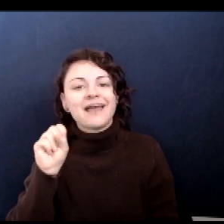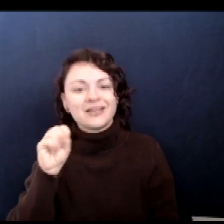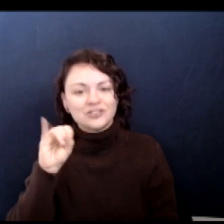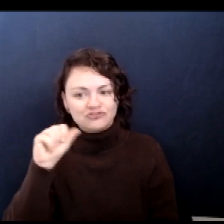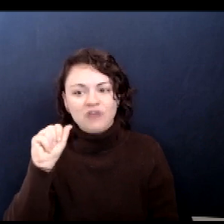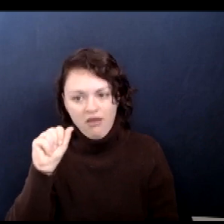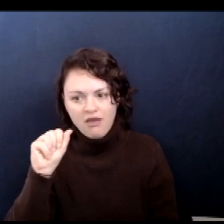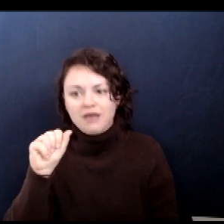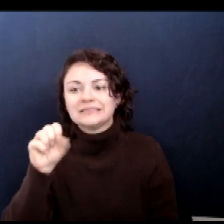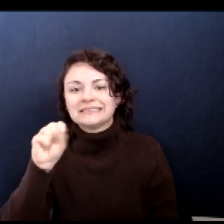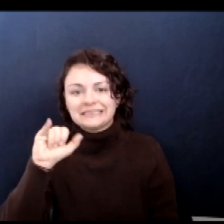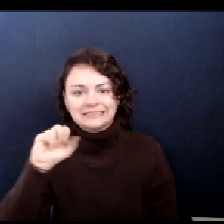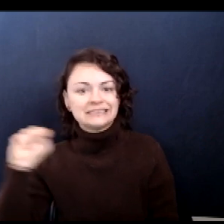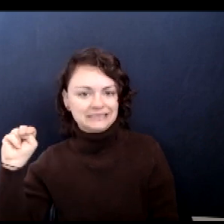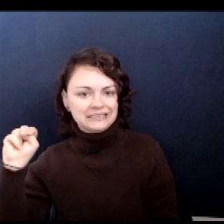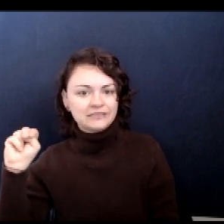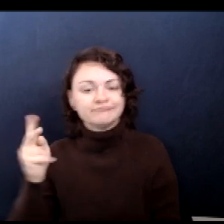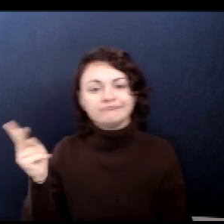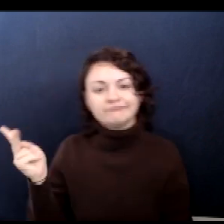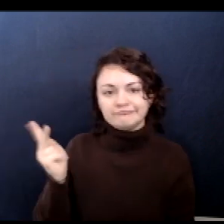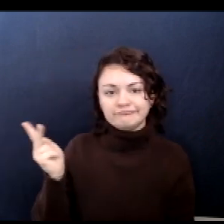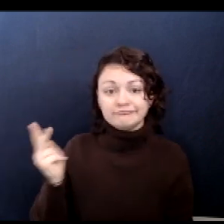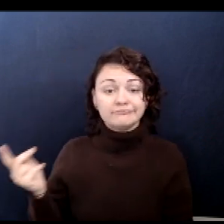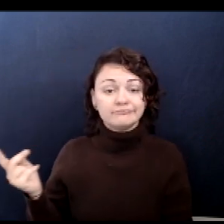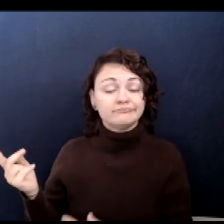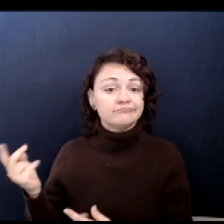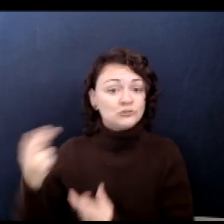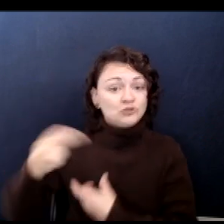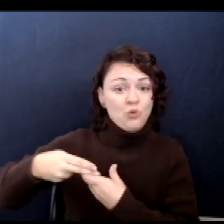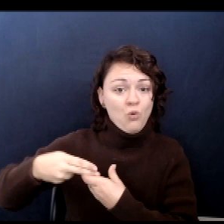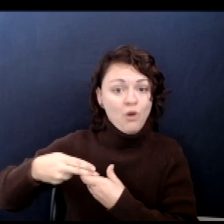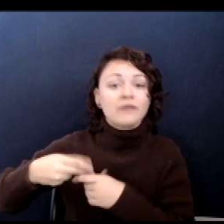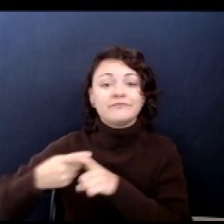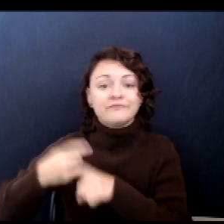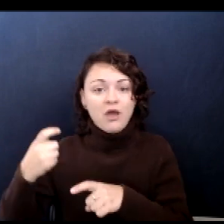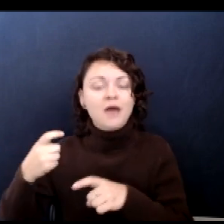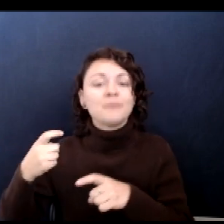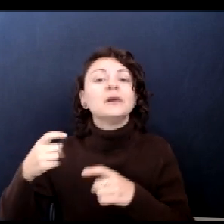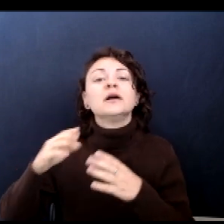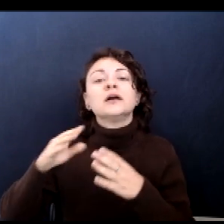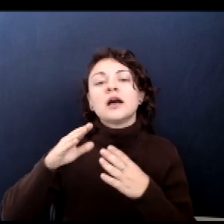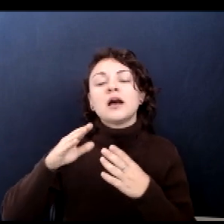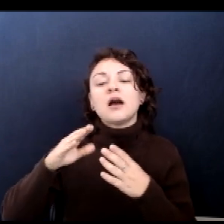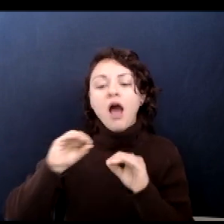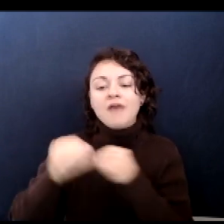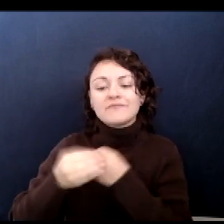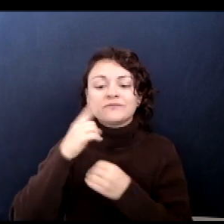who are joining us from the office of Community living at the Colorado Department of